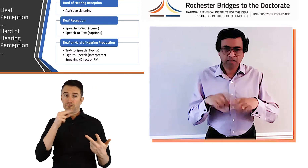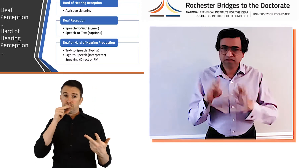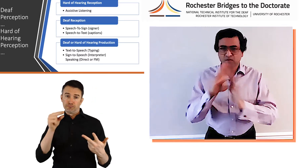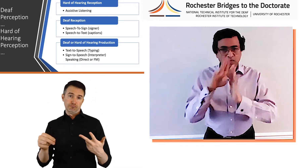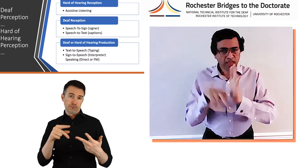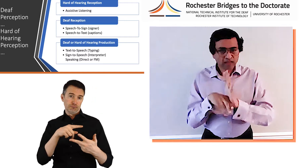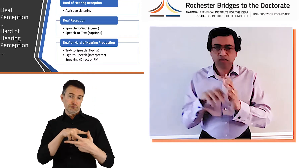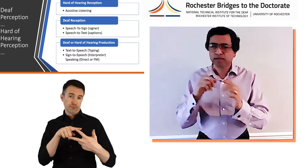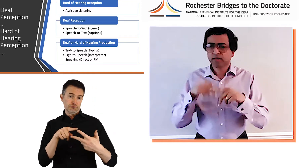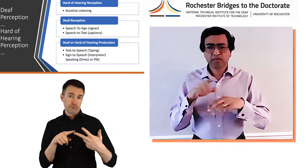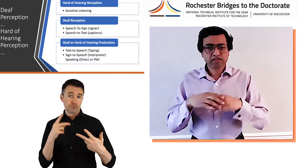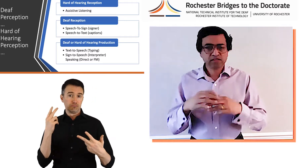or speaking.